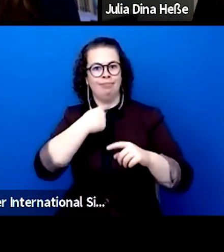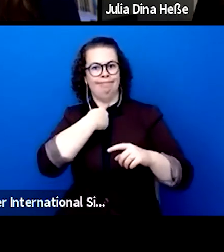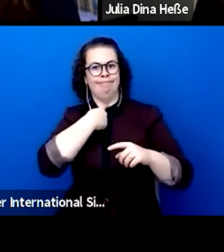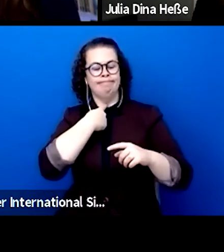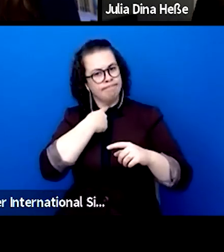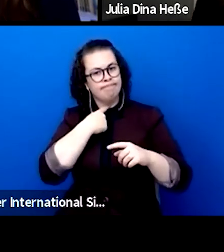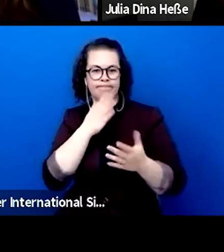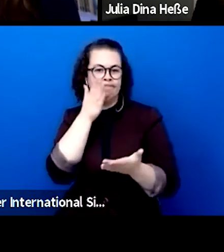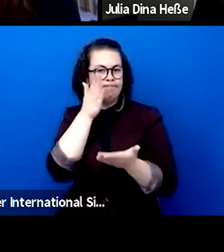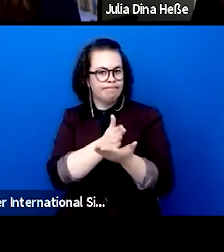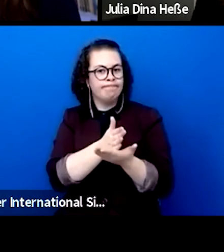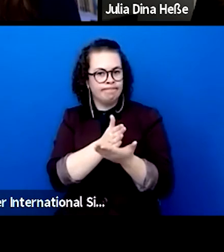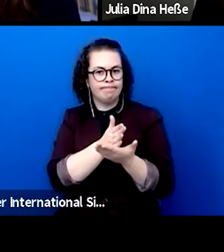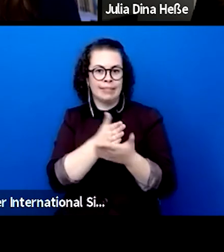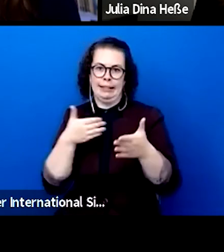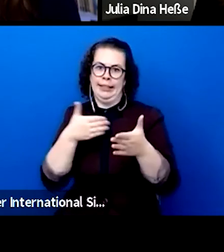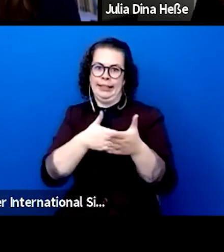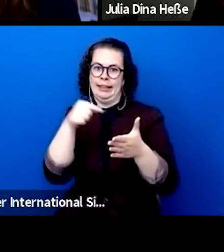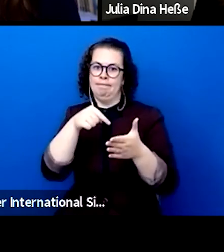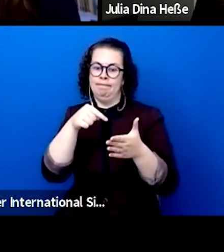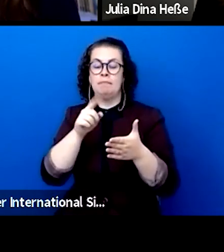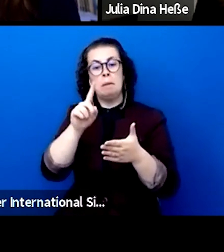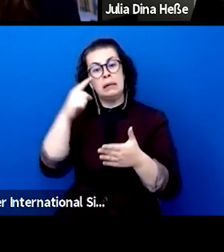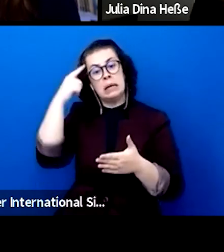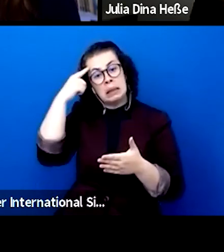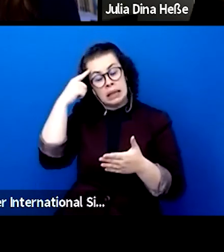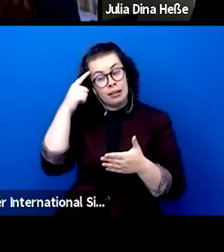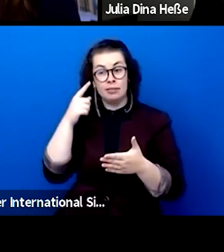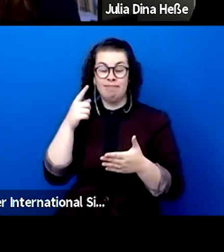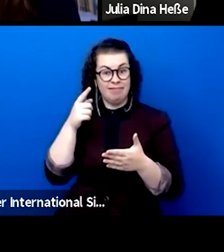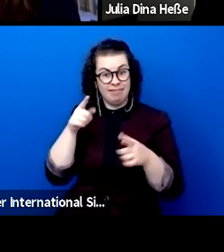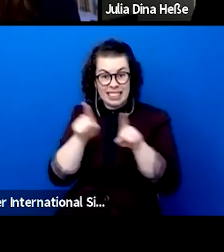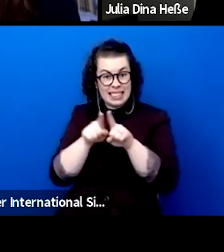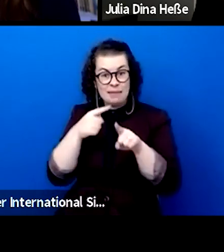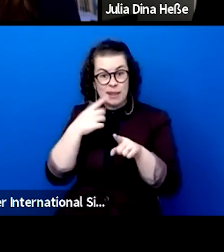go back to the idea that it could start with the educational system if there are,